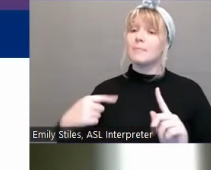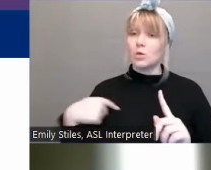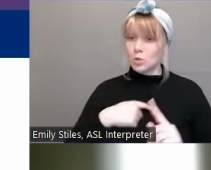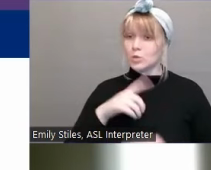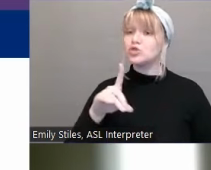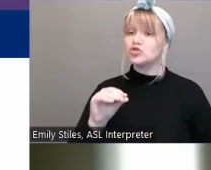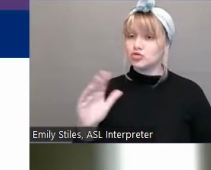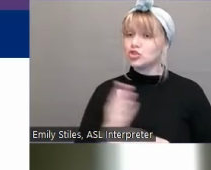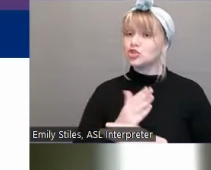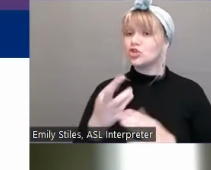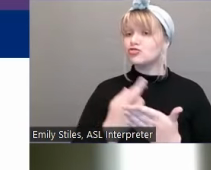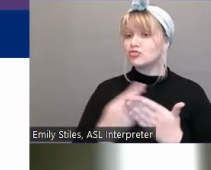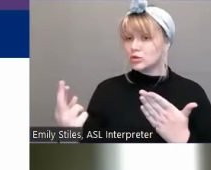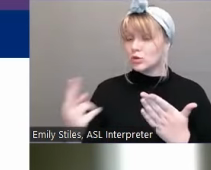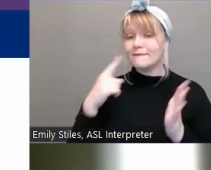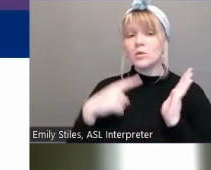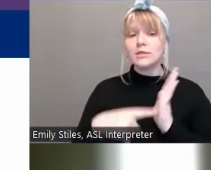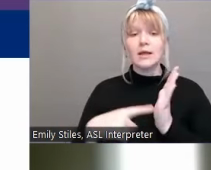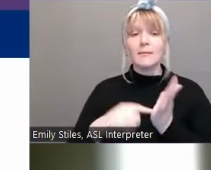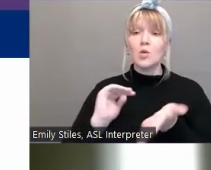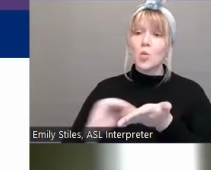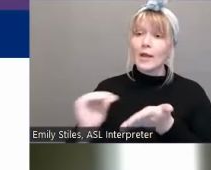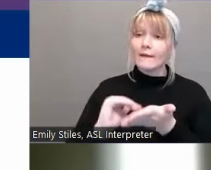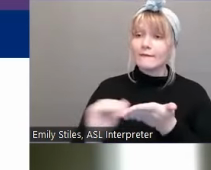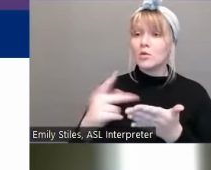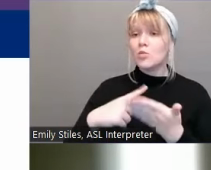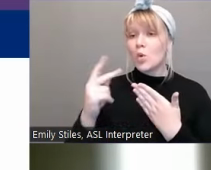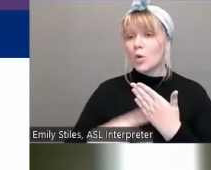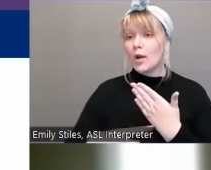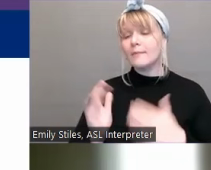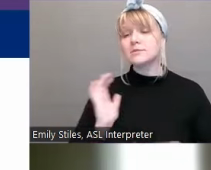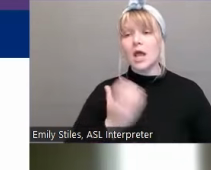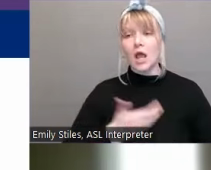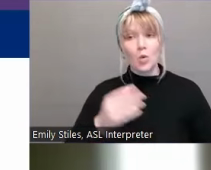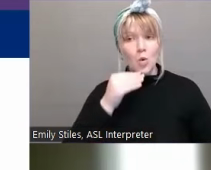and this includes waiver programs like our home and community-based services waivers.